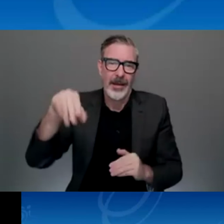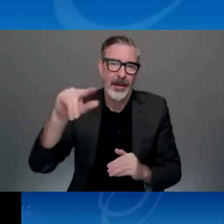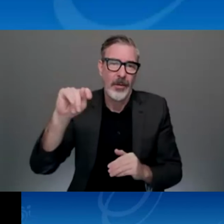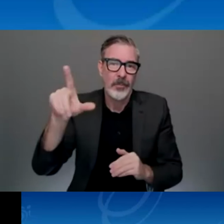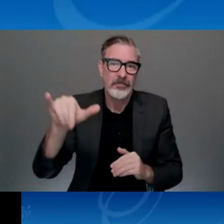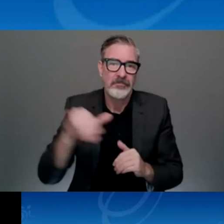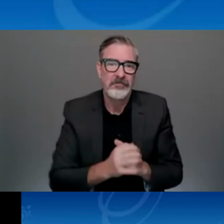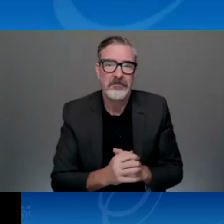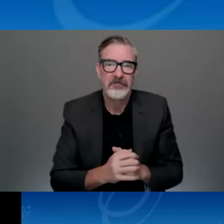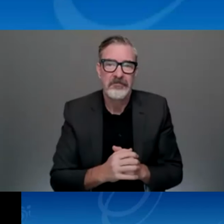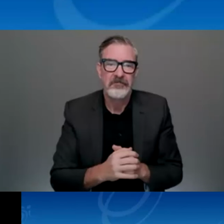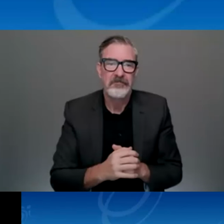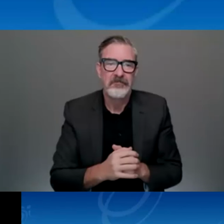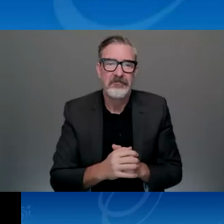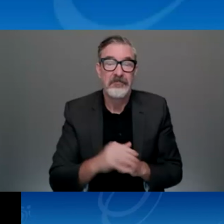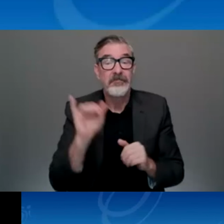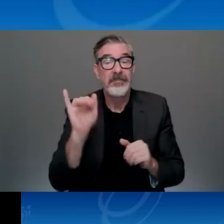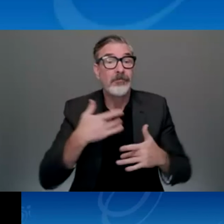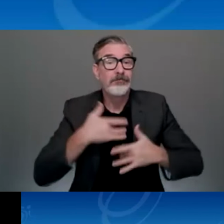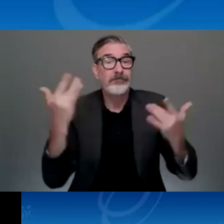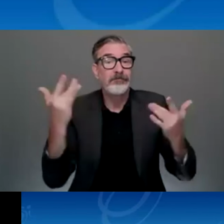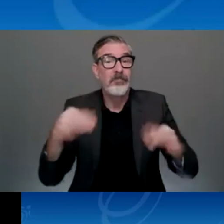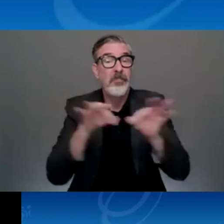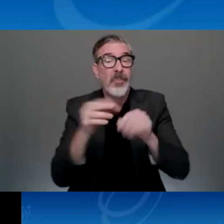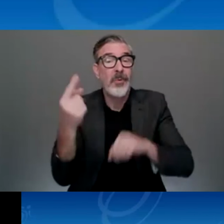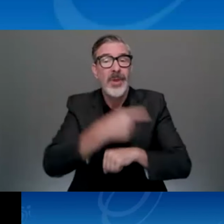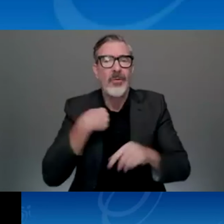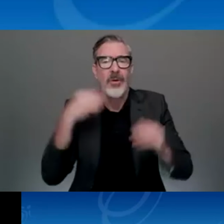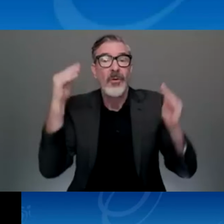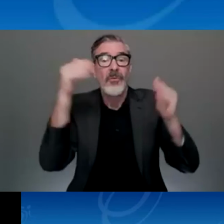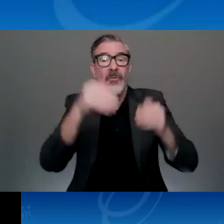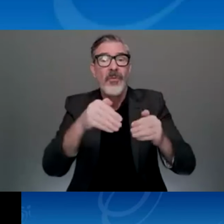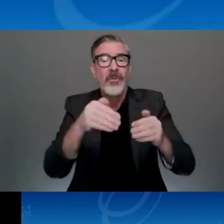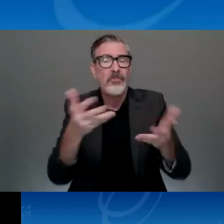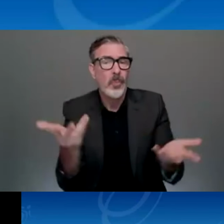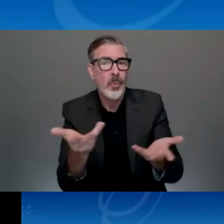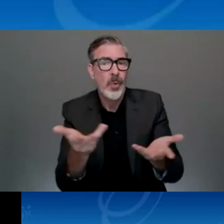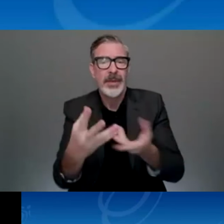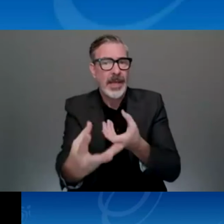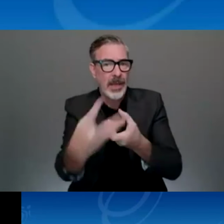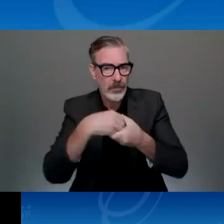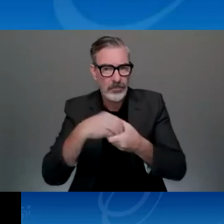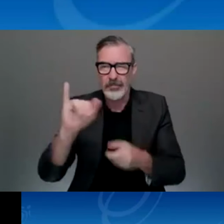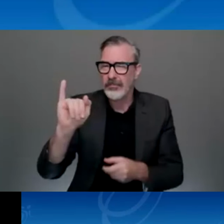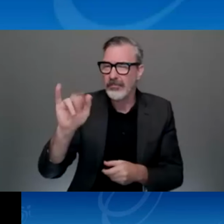In light of this important day, our discussion will focus on the importance of inclusion in the decision making process.